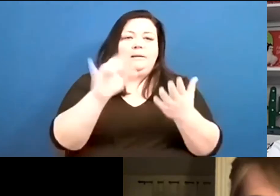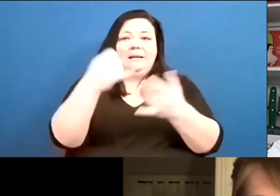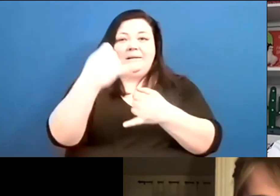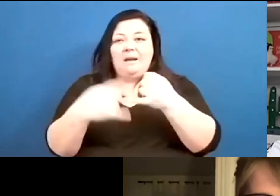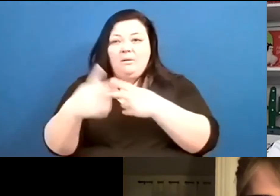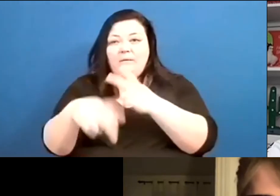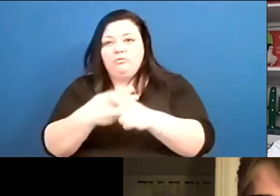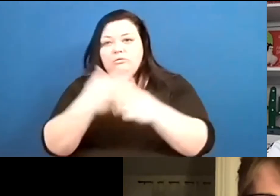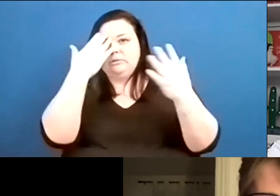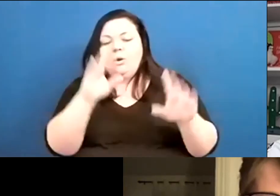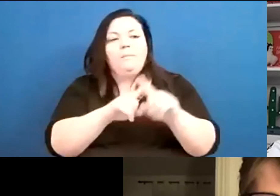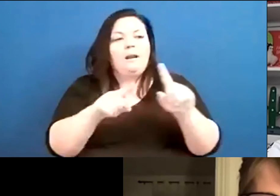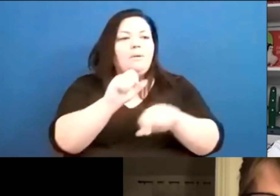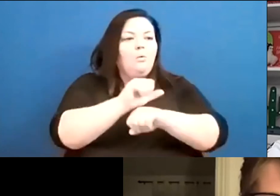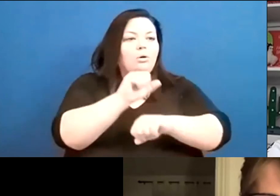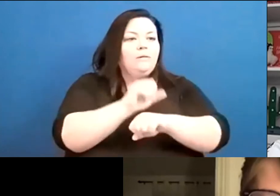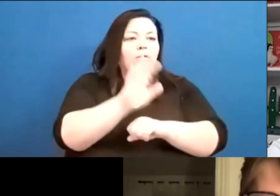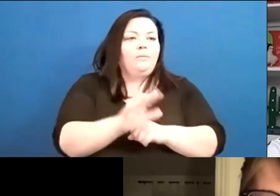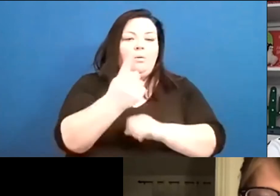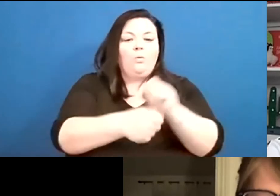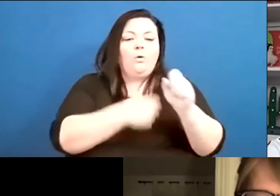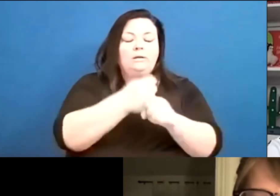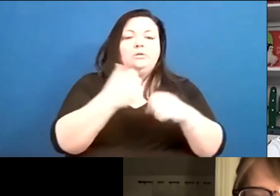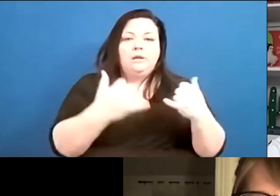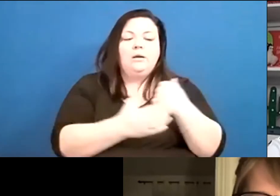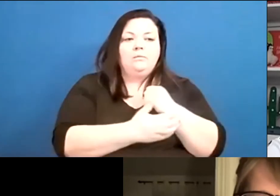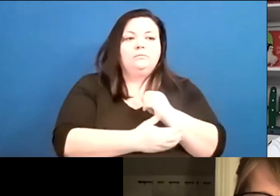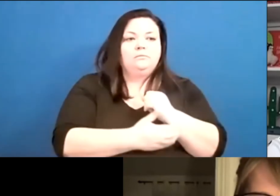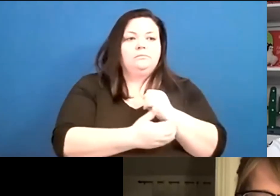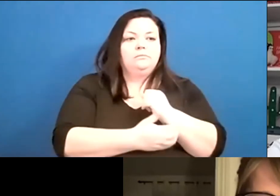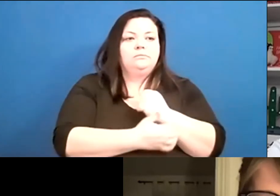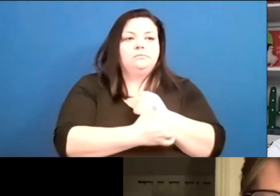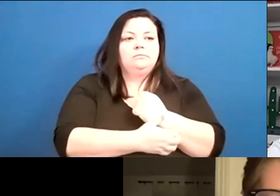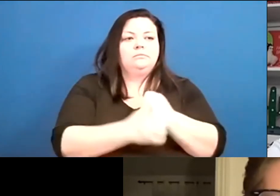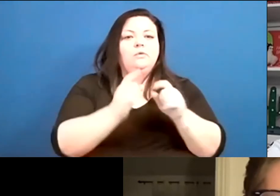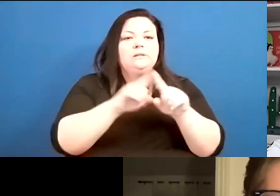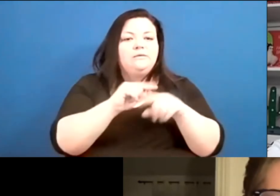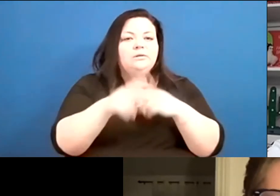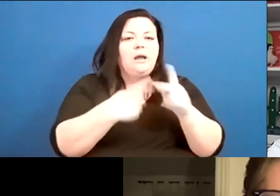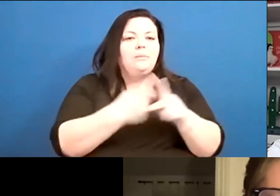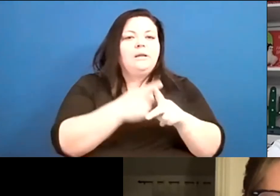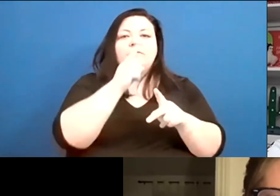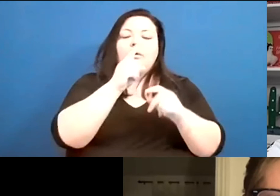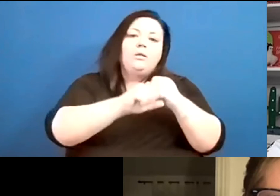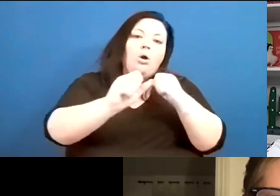working on it for at least a year probably in different formations and it's gone really long and really short but